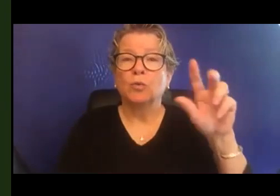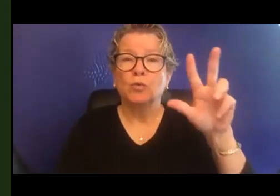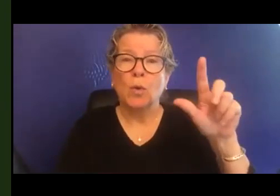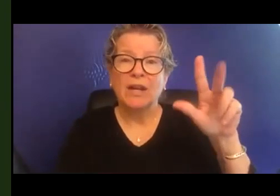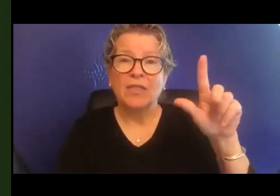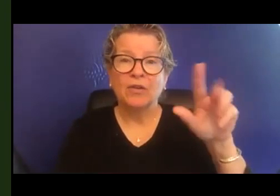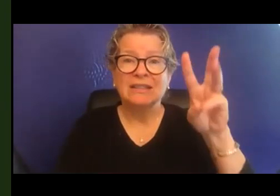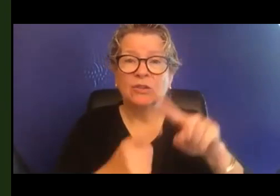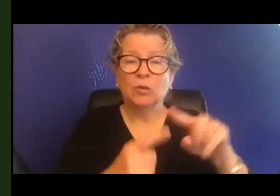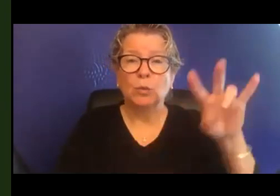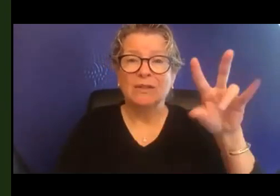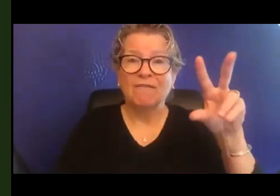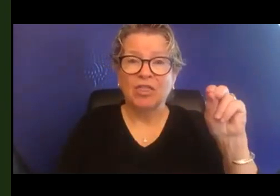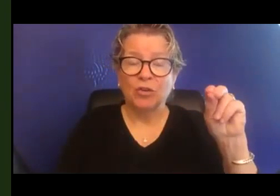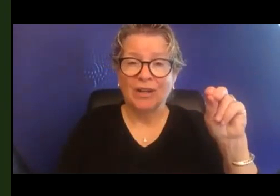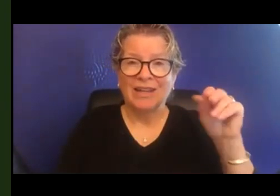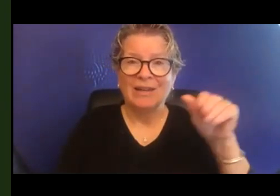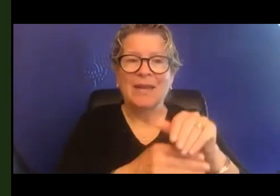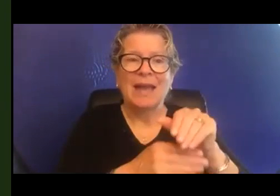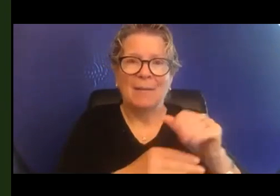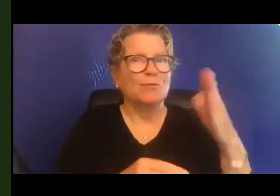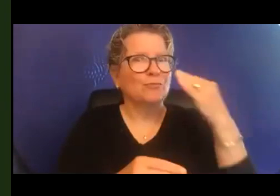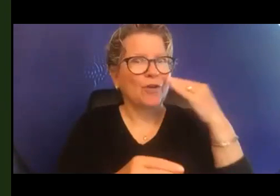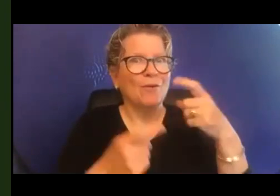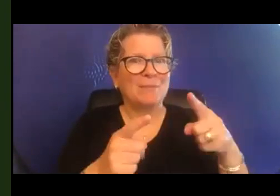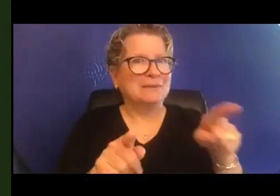p.m. You already have the routine right now, so you will